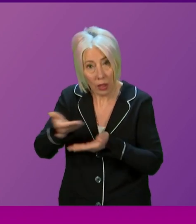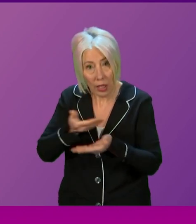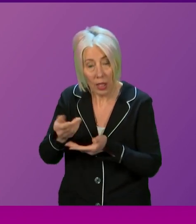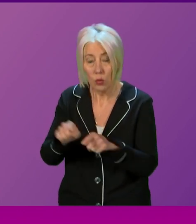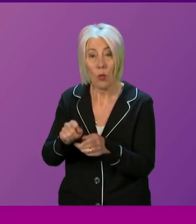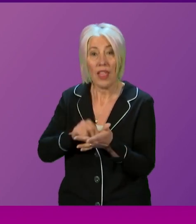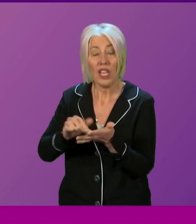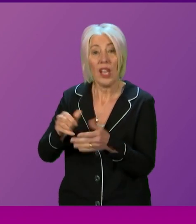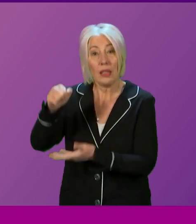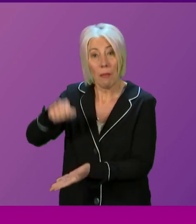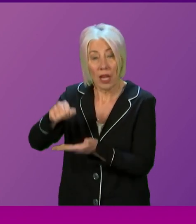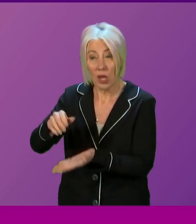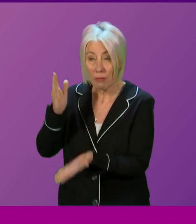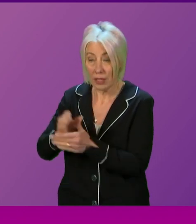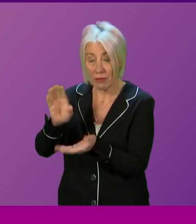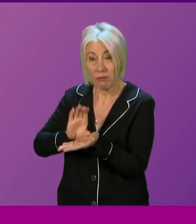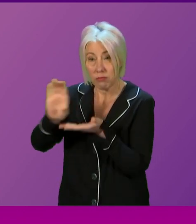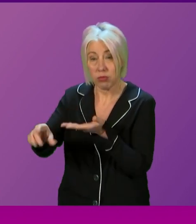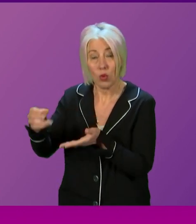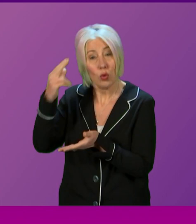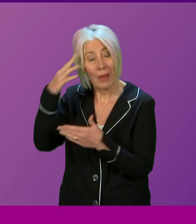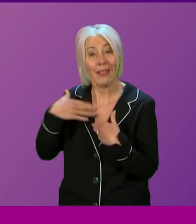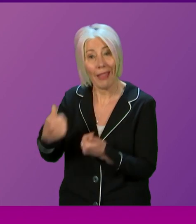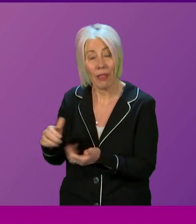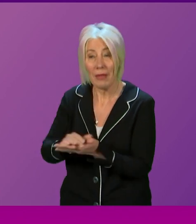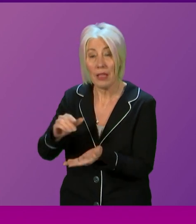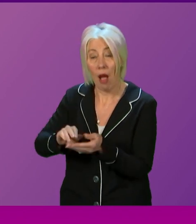budget that is spent on mental health so that it reaches 11 per cent—the same level as